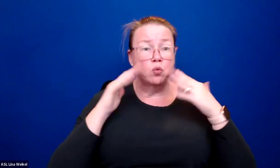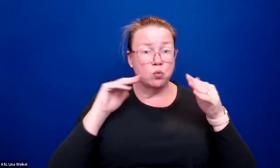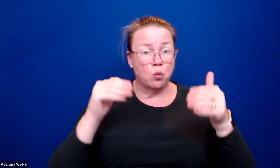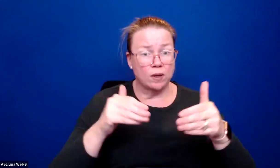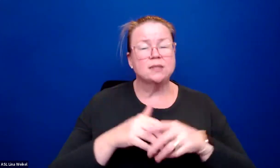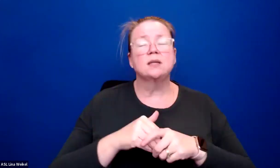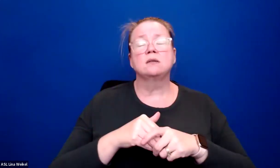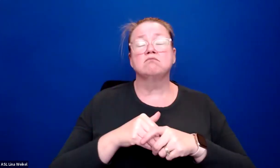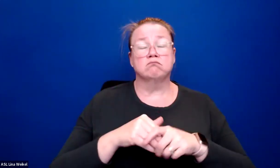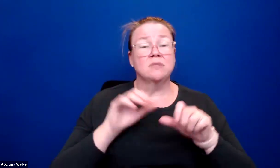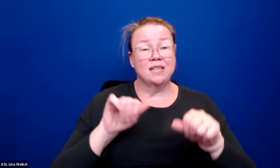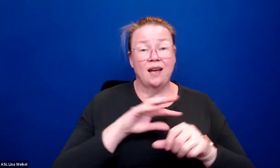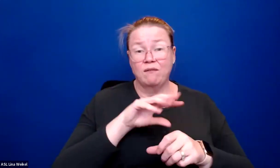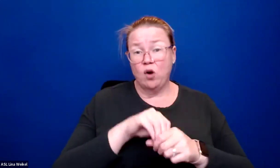Elissa w/ APRIL: That could be part of the